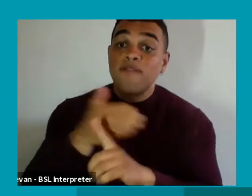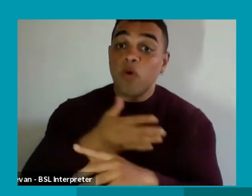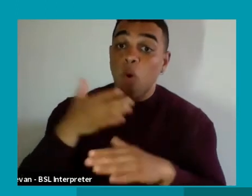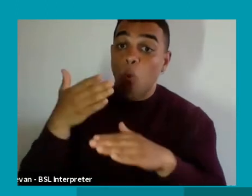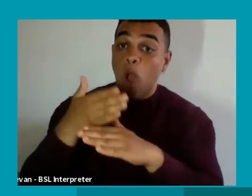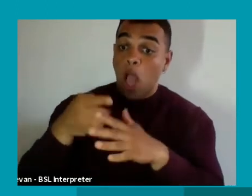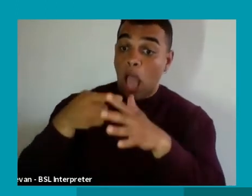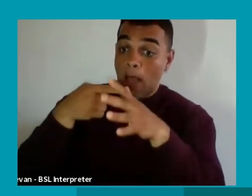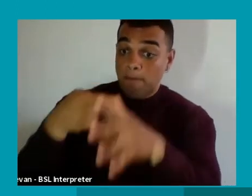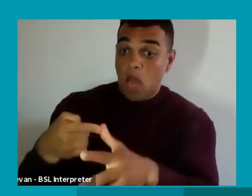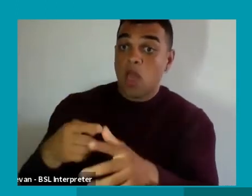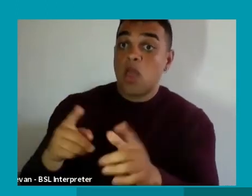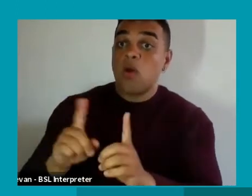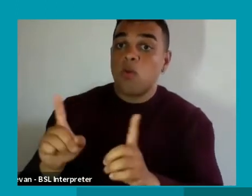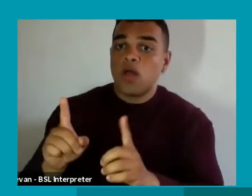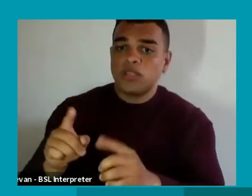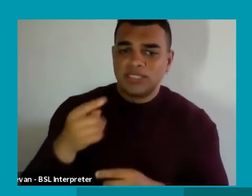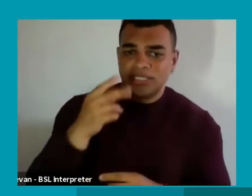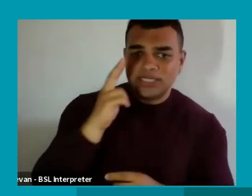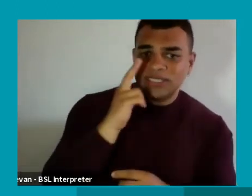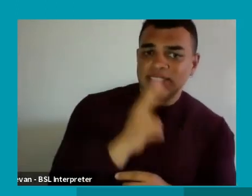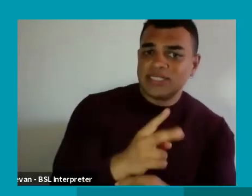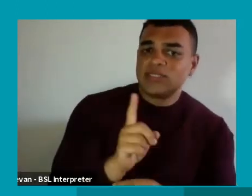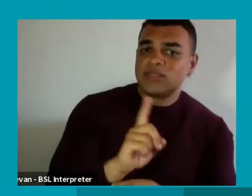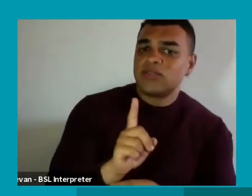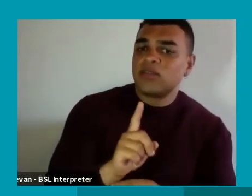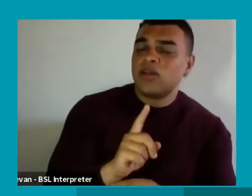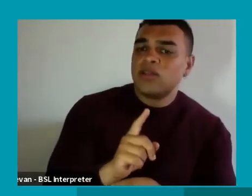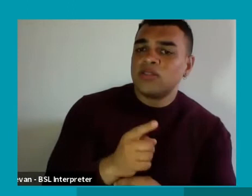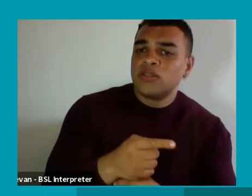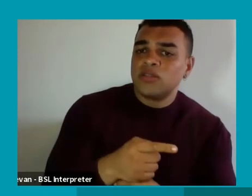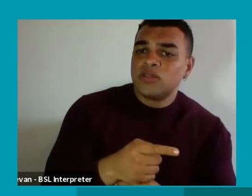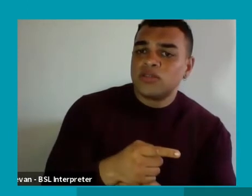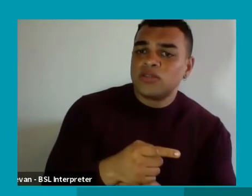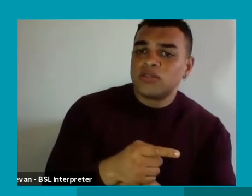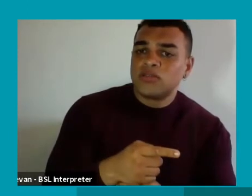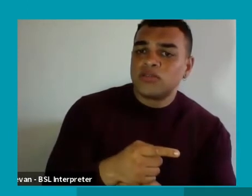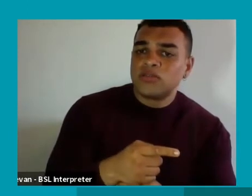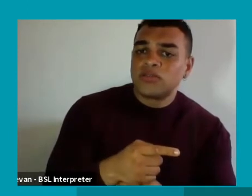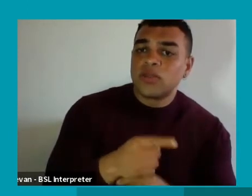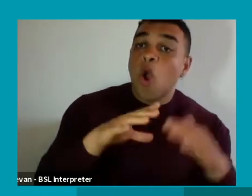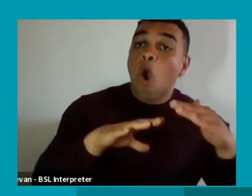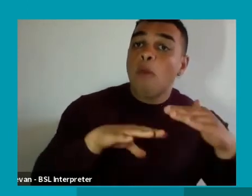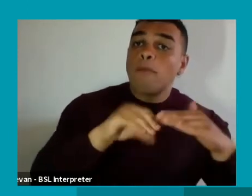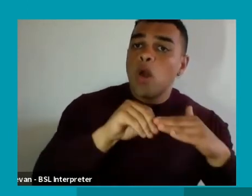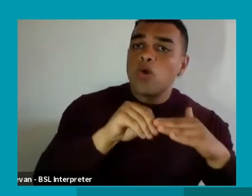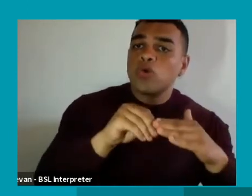that you're up against the ATS. Typically most ATS is will recommend that you use the word doc,